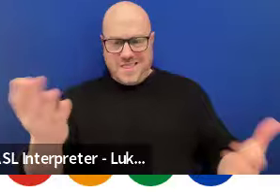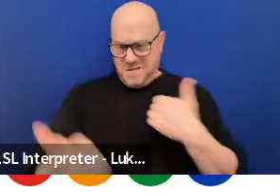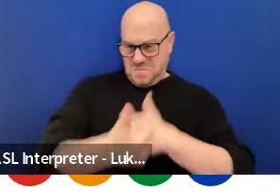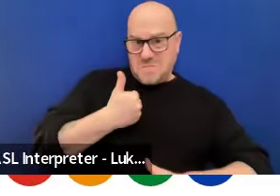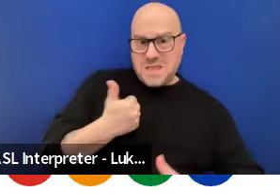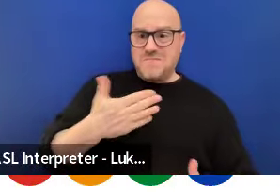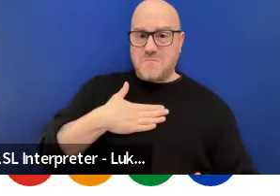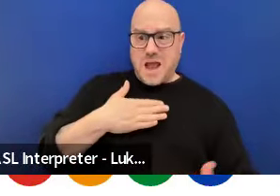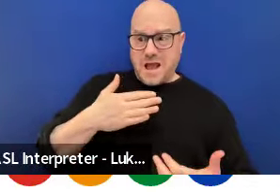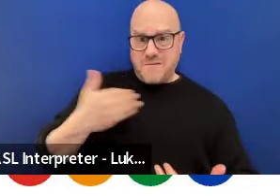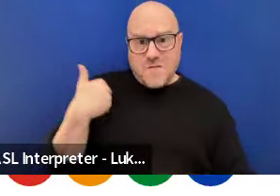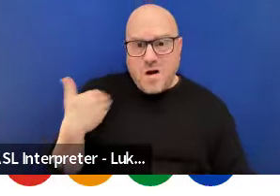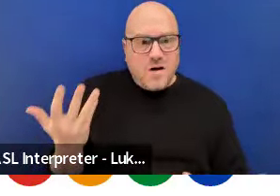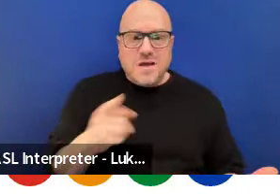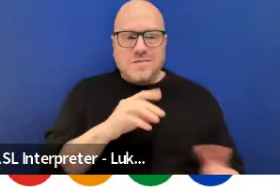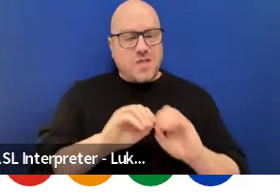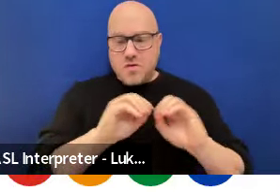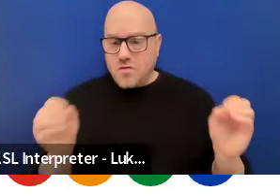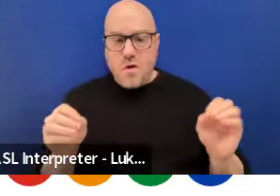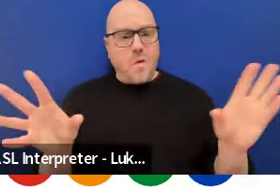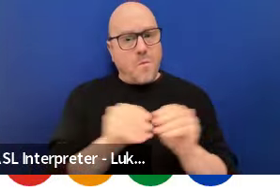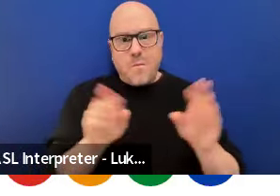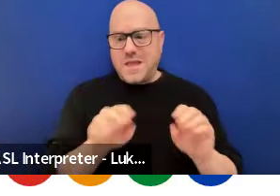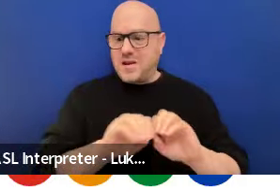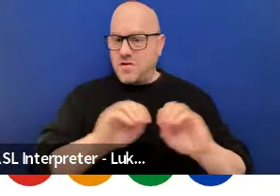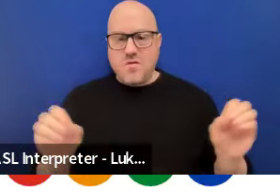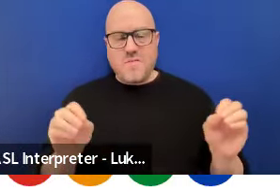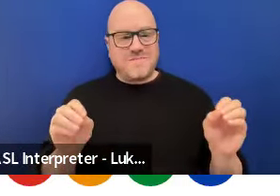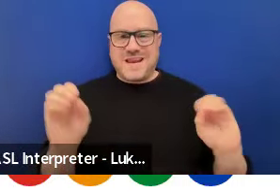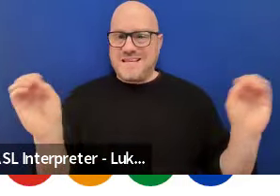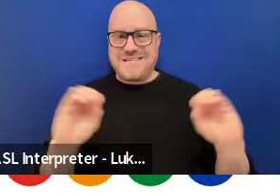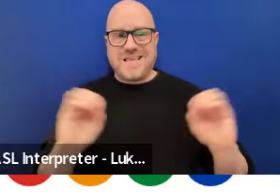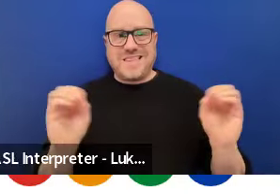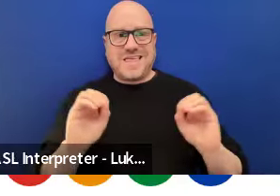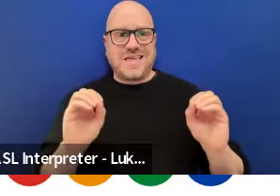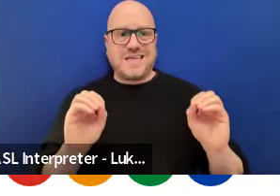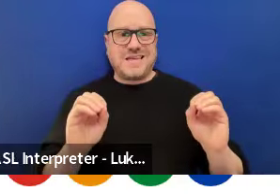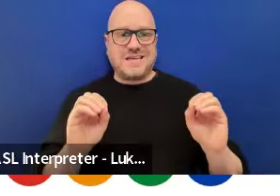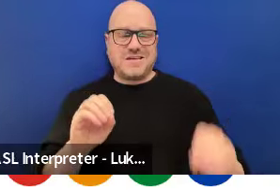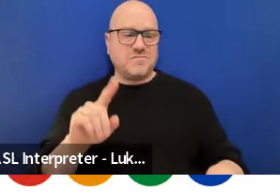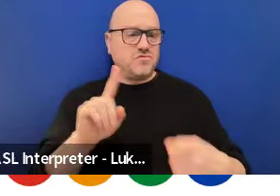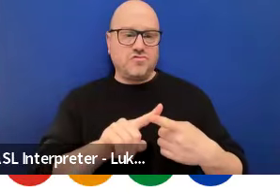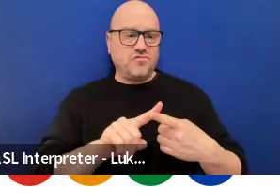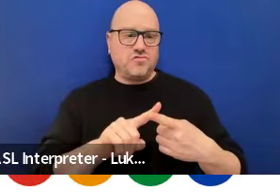OH, THE GUY WAS THERE. I GET BLAMED FOR IT. AND THERE'S NO TRIBUNAL TO